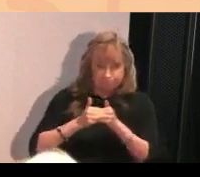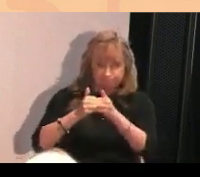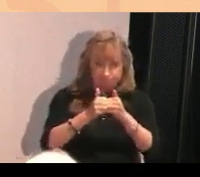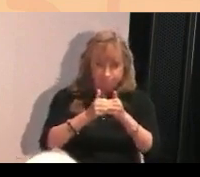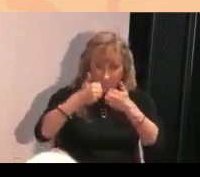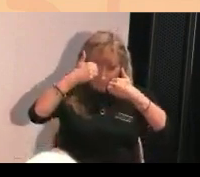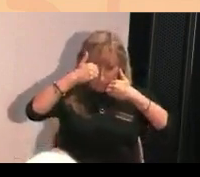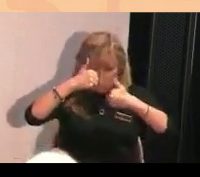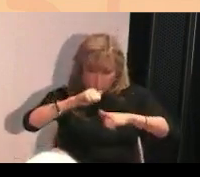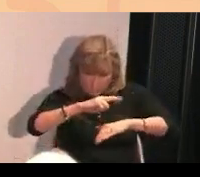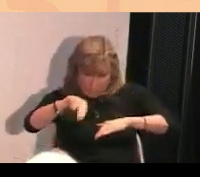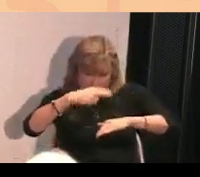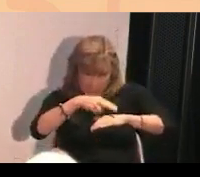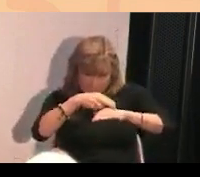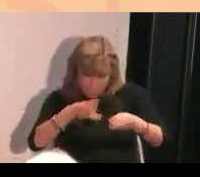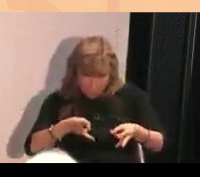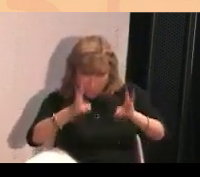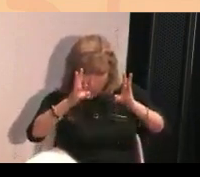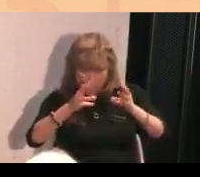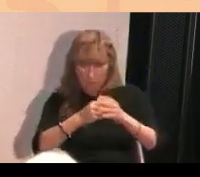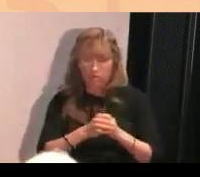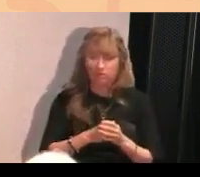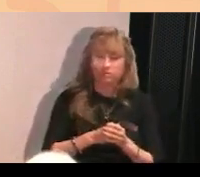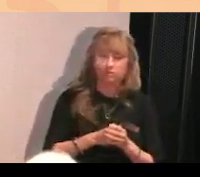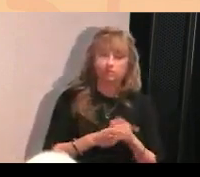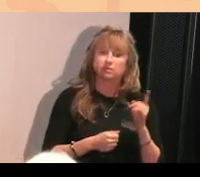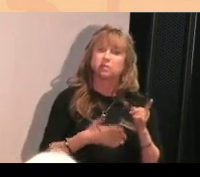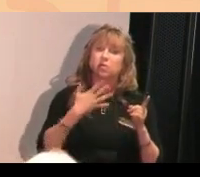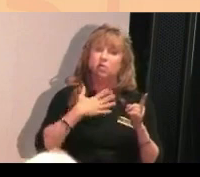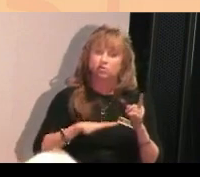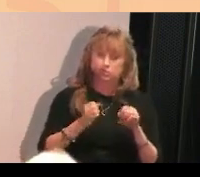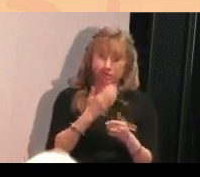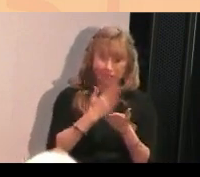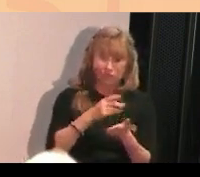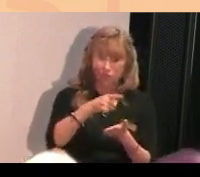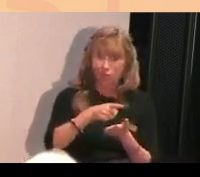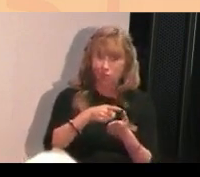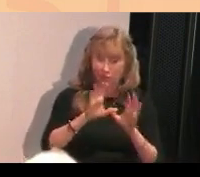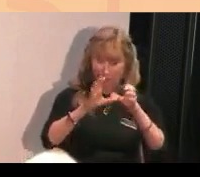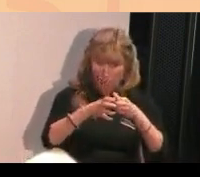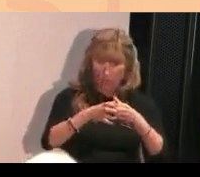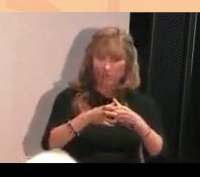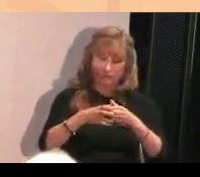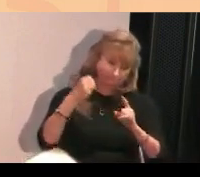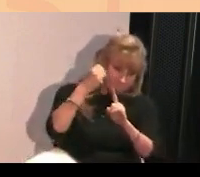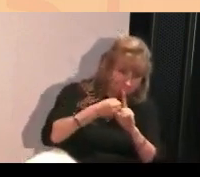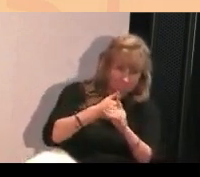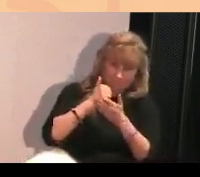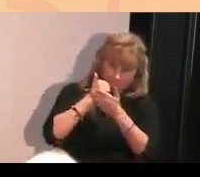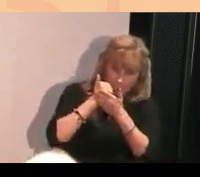they called for an organisation that coordinates supports and champions local and regional